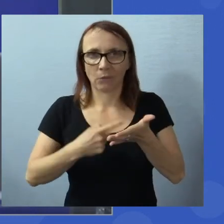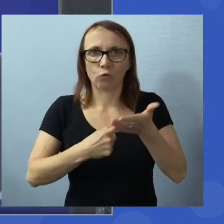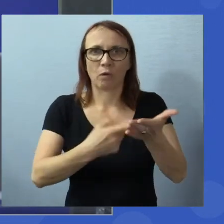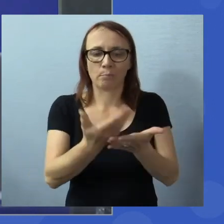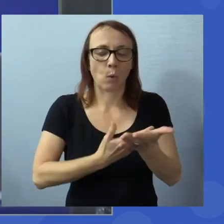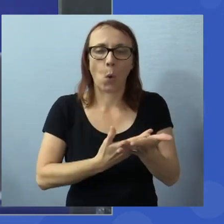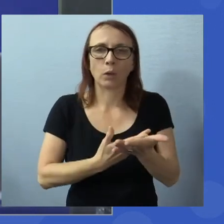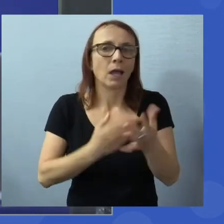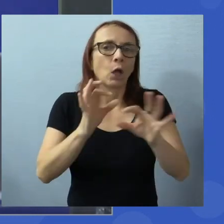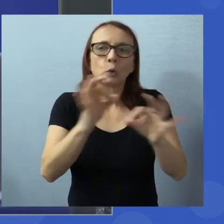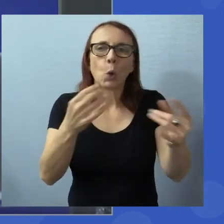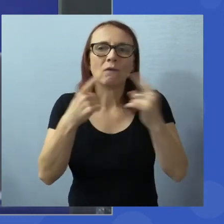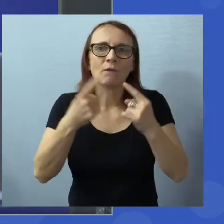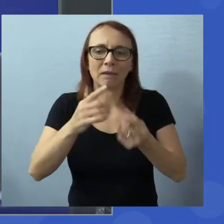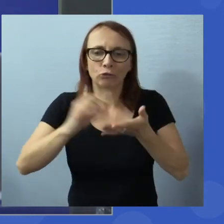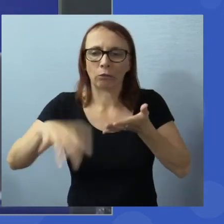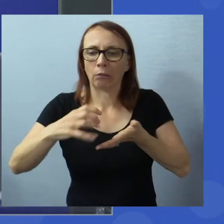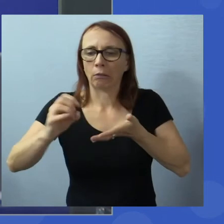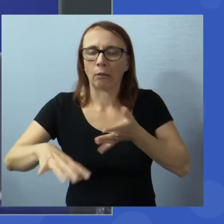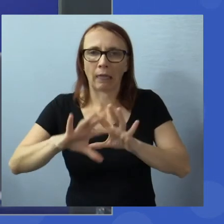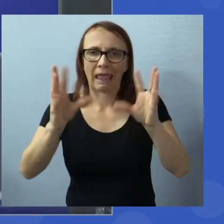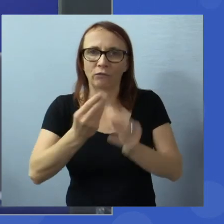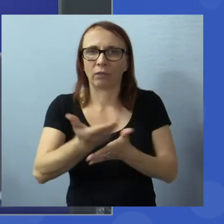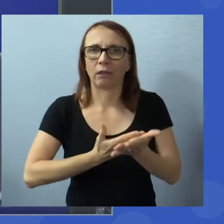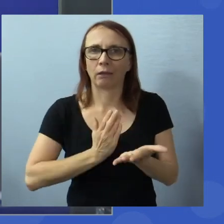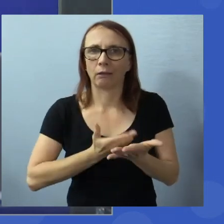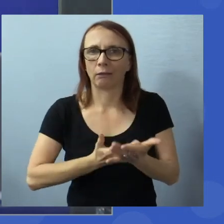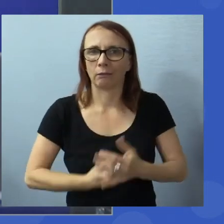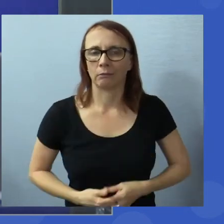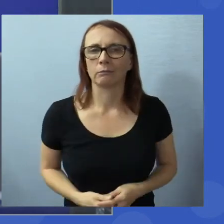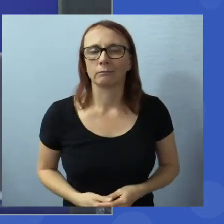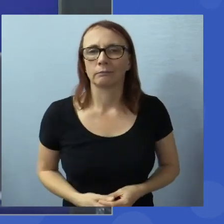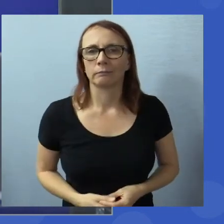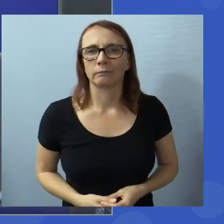we're losing things as we move along it is going to be reported and we'll also